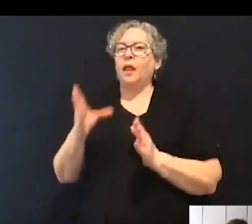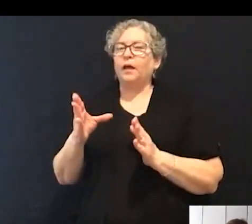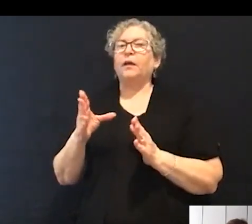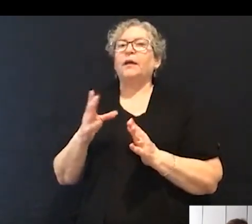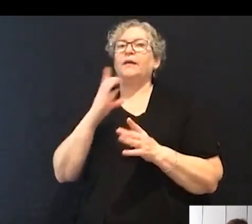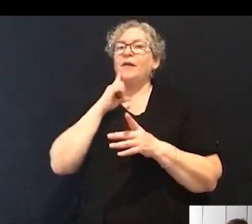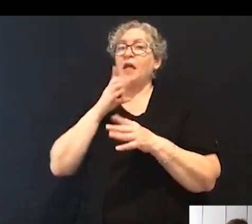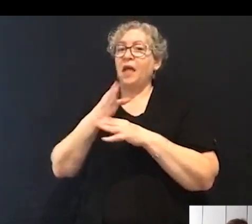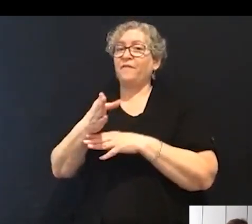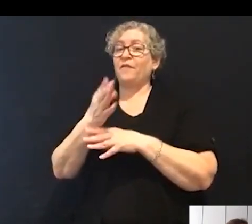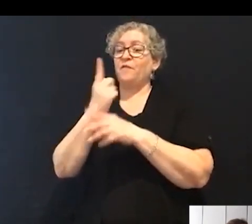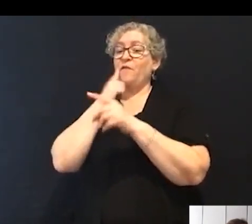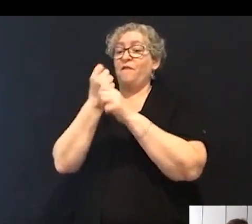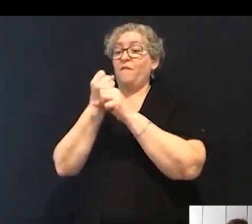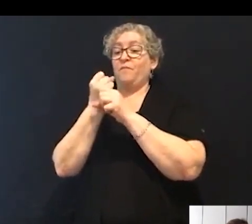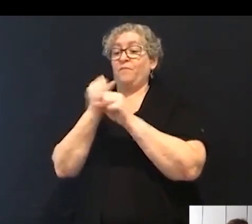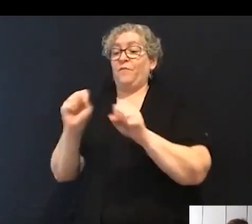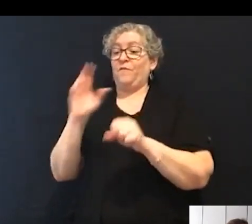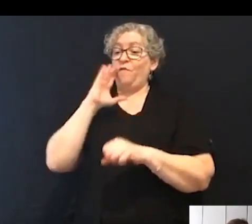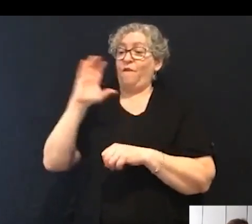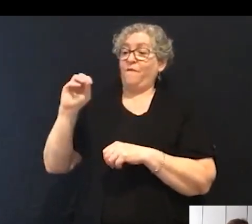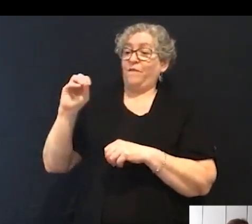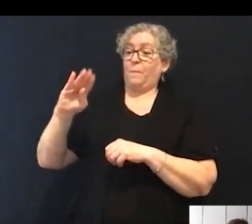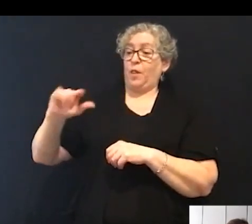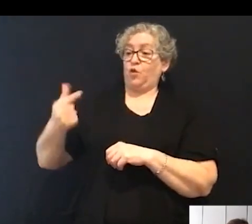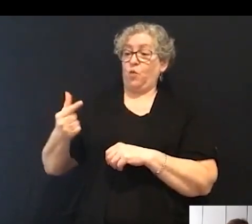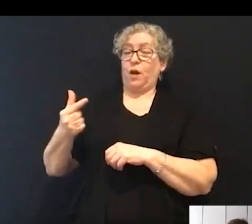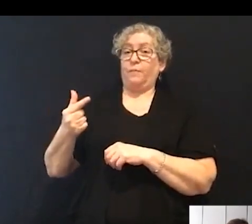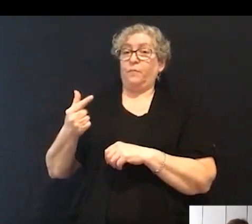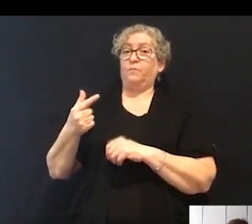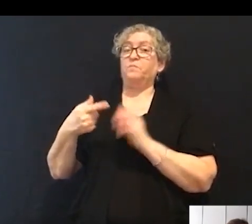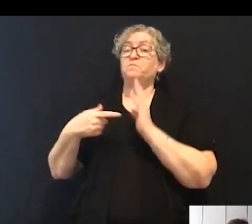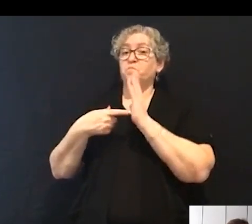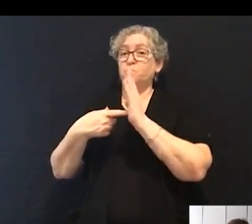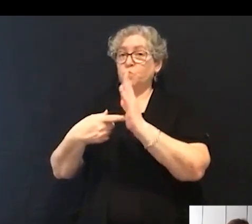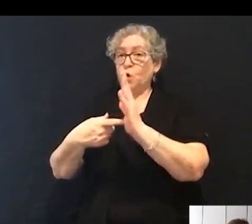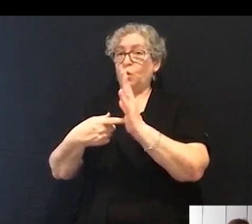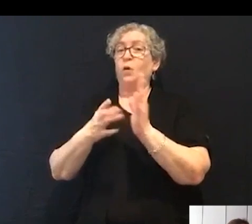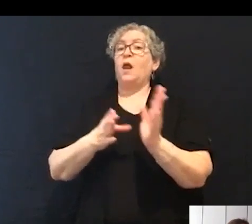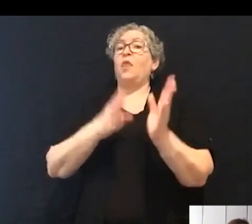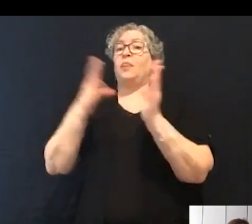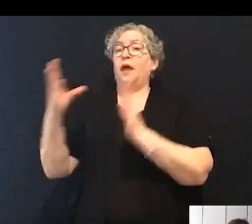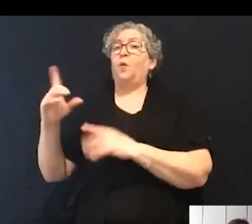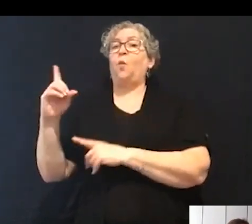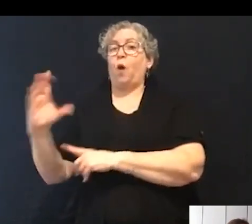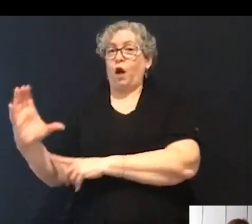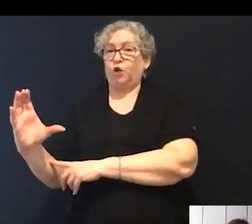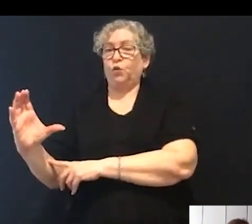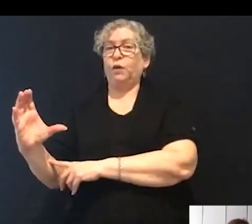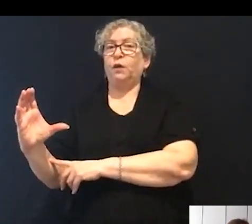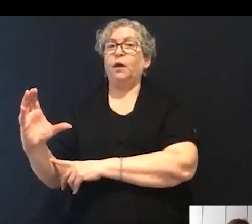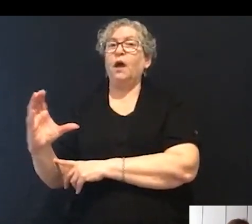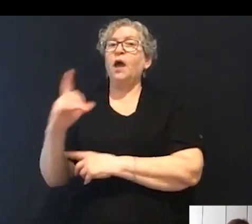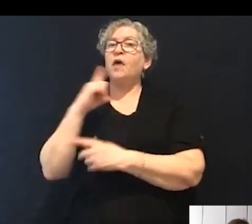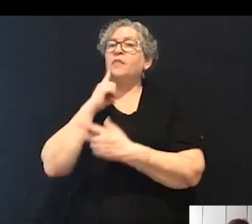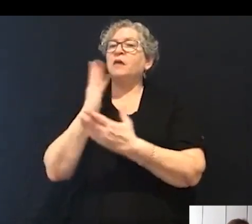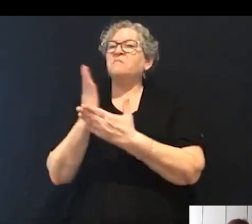microgram dose was demonstrated, to 100. And then an interim analysis was performed